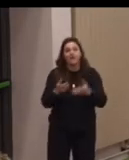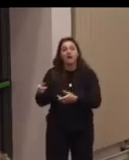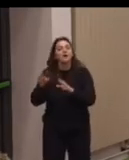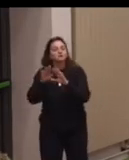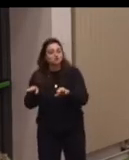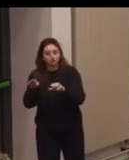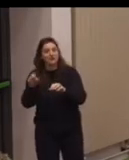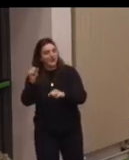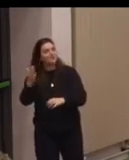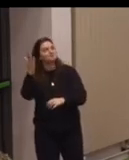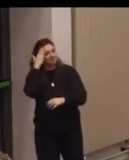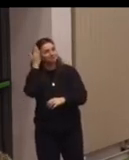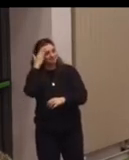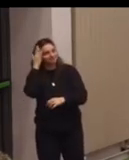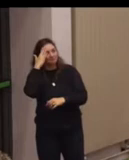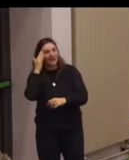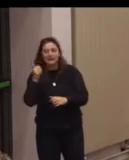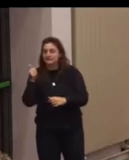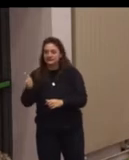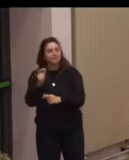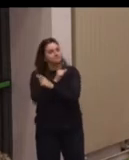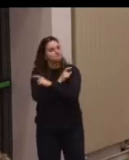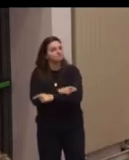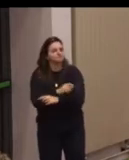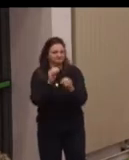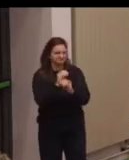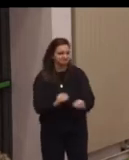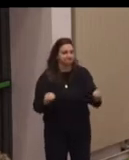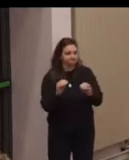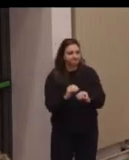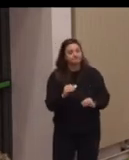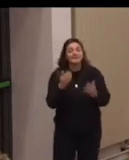Ukraine a few times because it's something that's currently very much in the public domain,